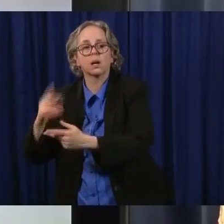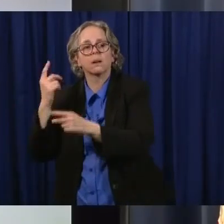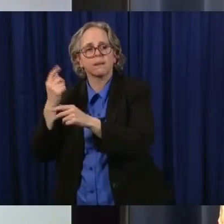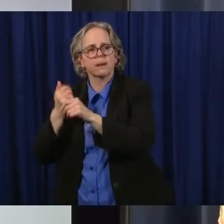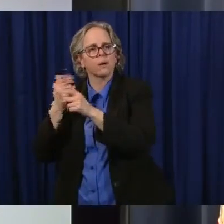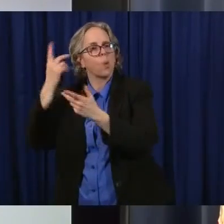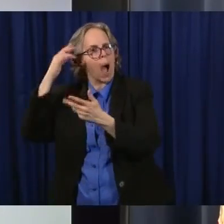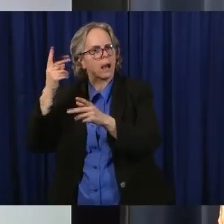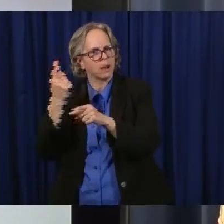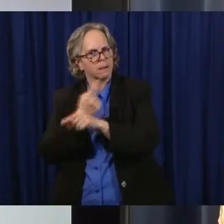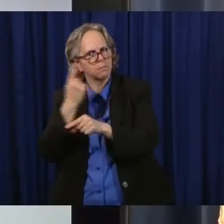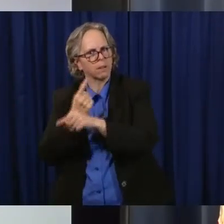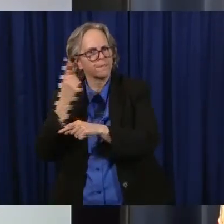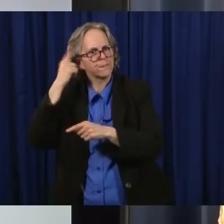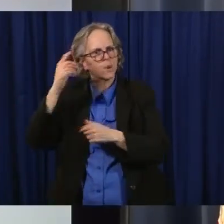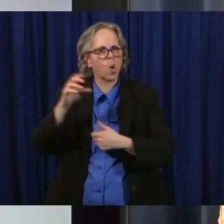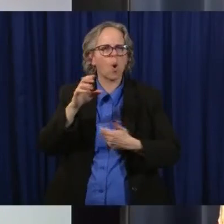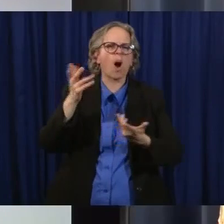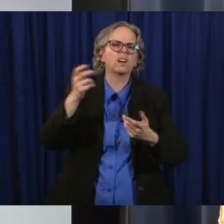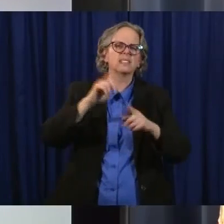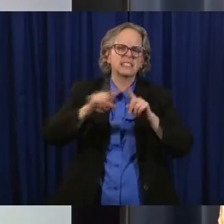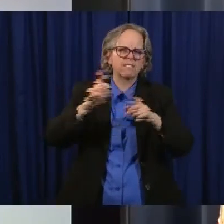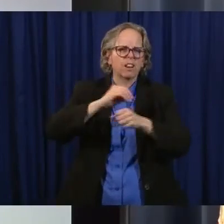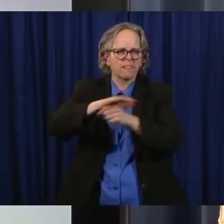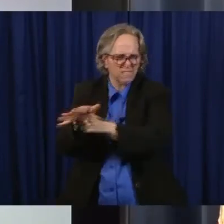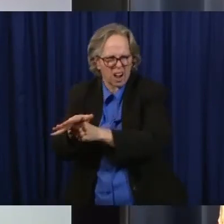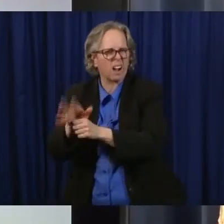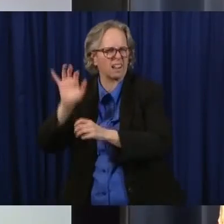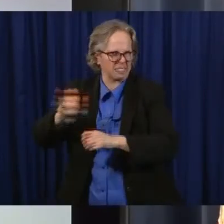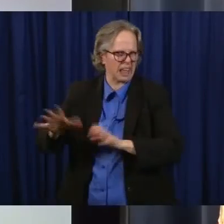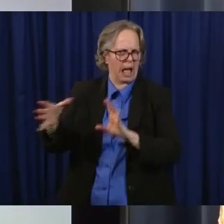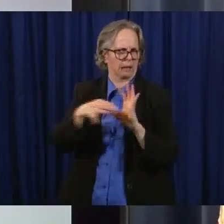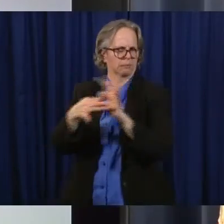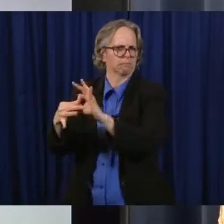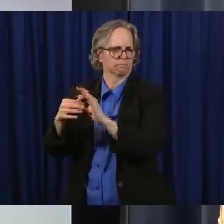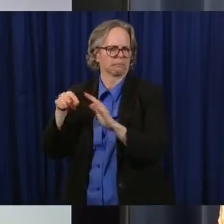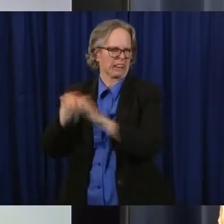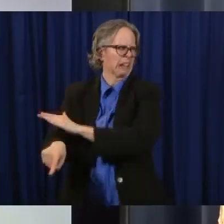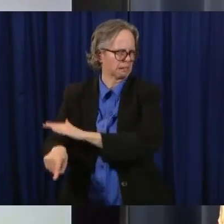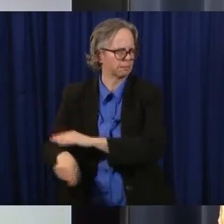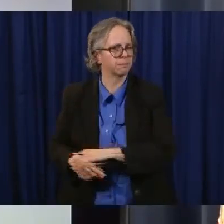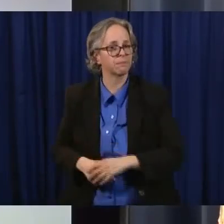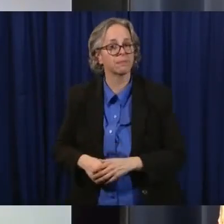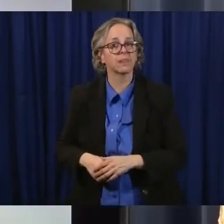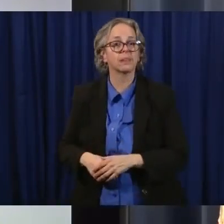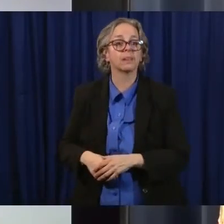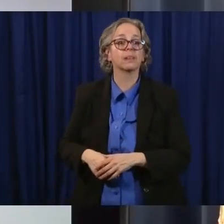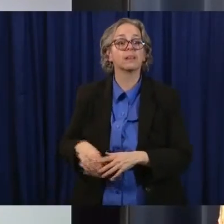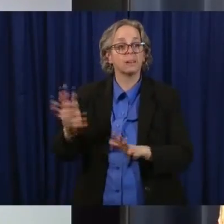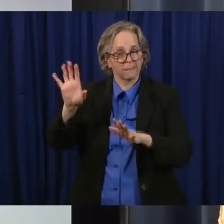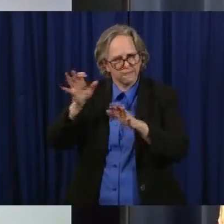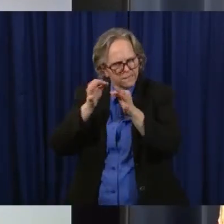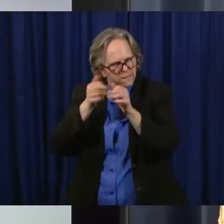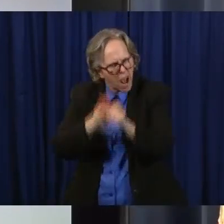INSTRUCTIONS ON WHATEVER IS AFFECTED YOU ARE USING. MAKE SURE THE DISINFECTANT IS